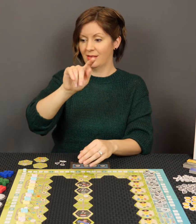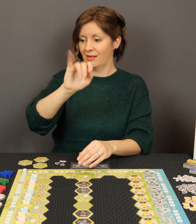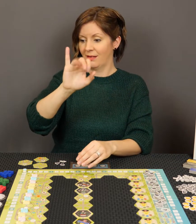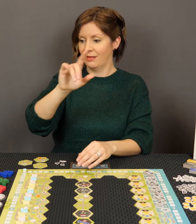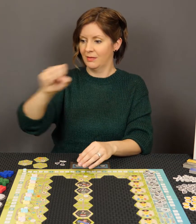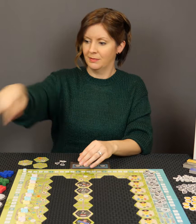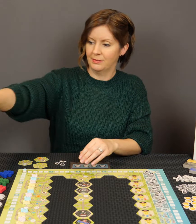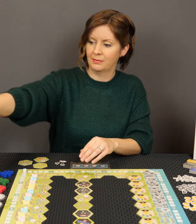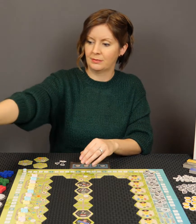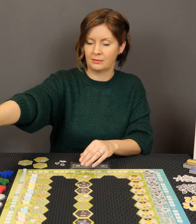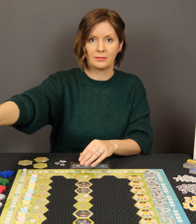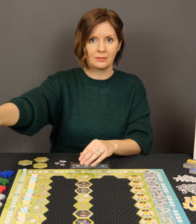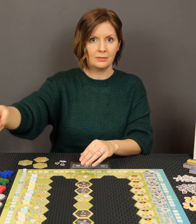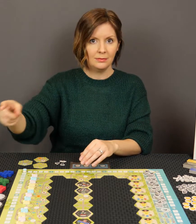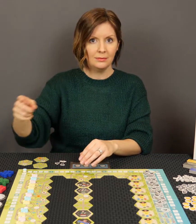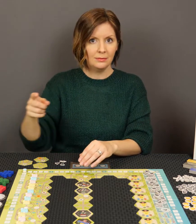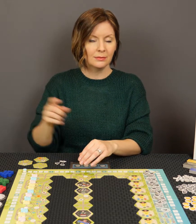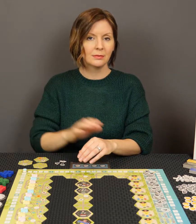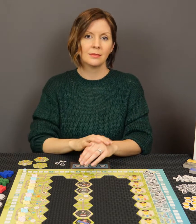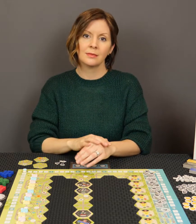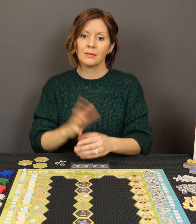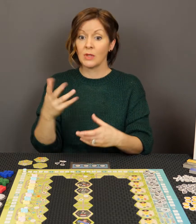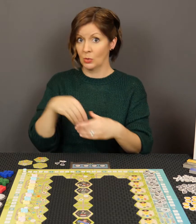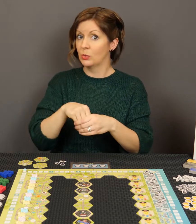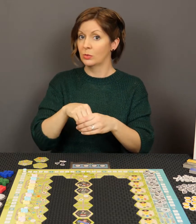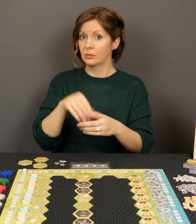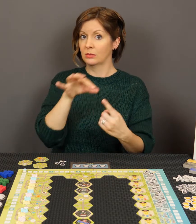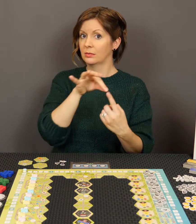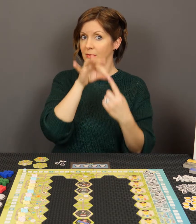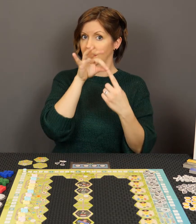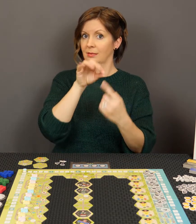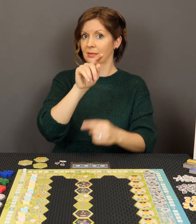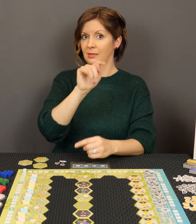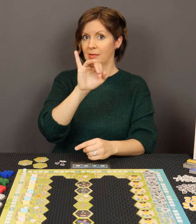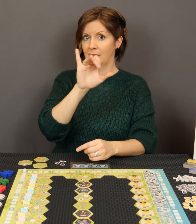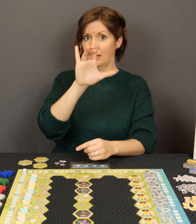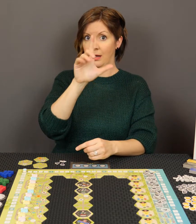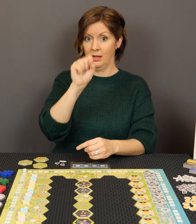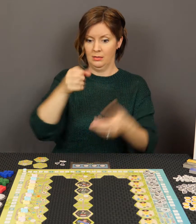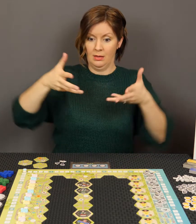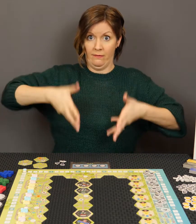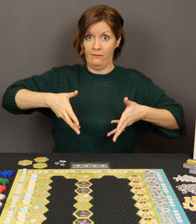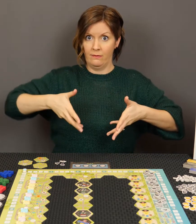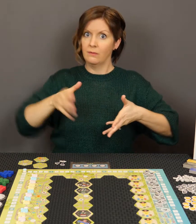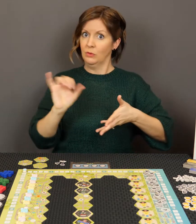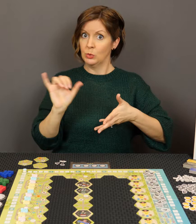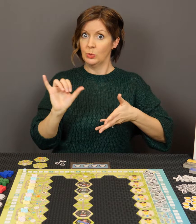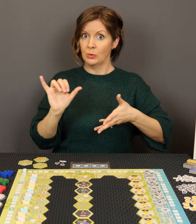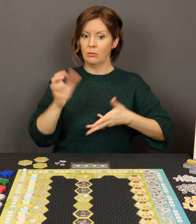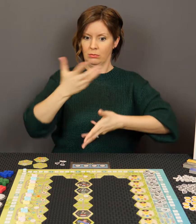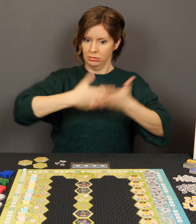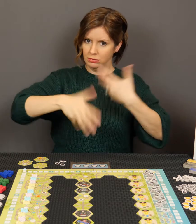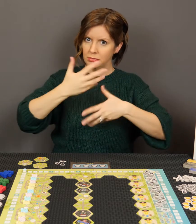Shuffle the path tiles, and include the special tiles as well that you have leftover.